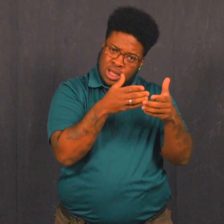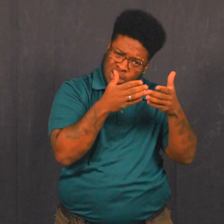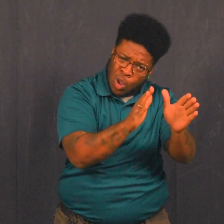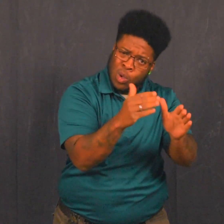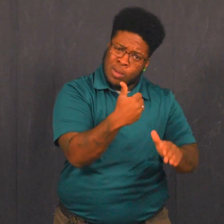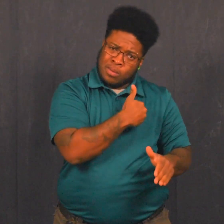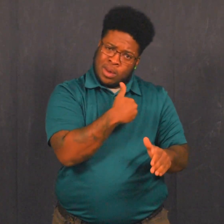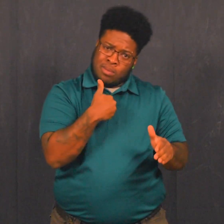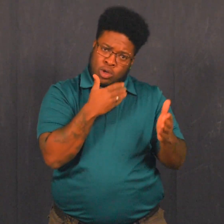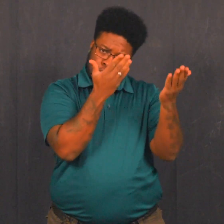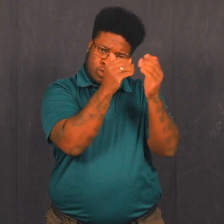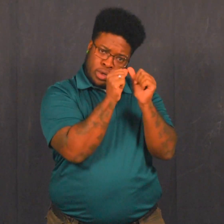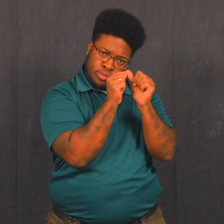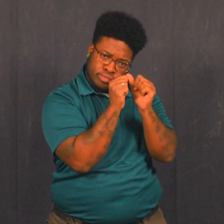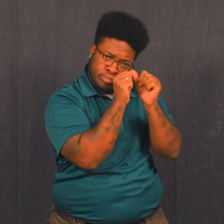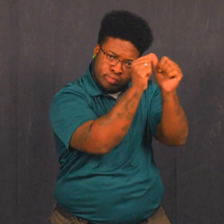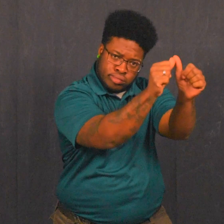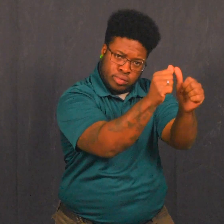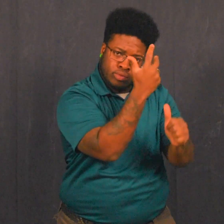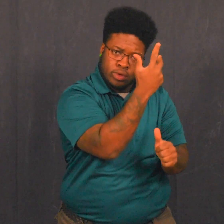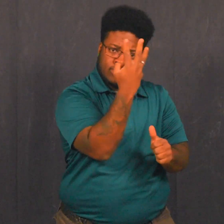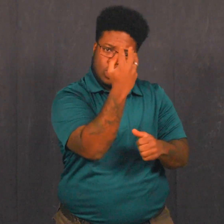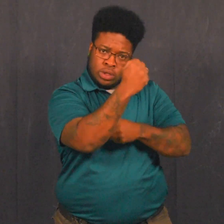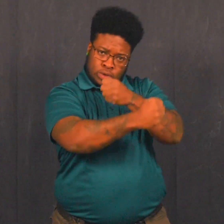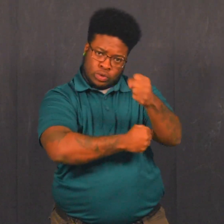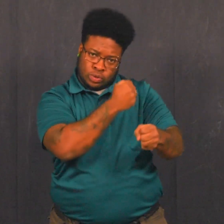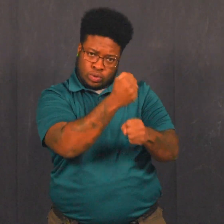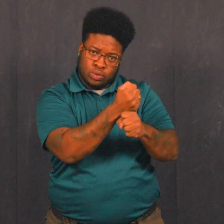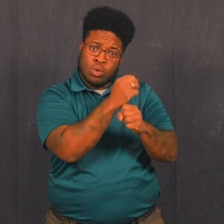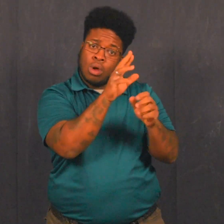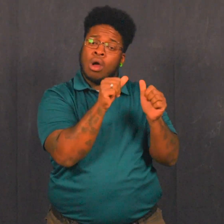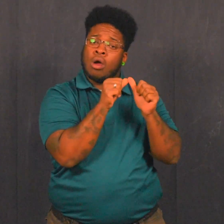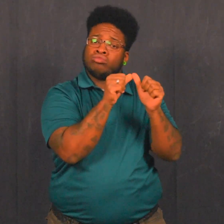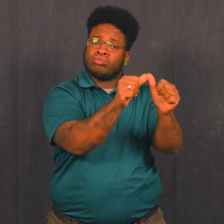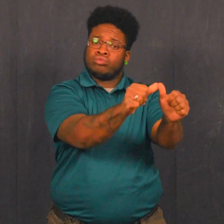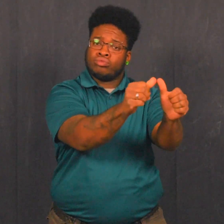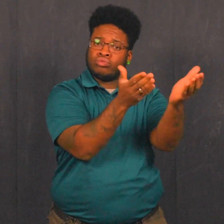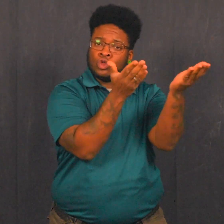Allowing members to serve up to three 4-year terms,